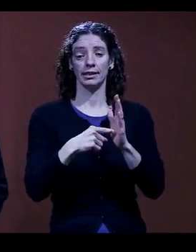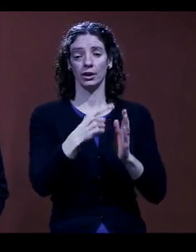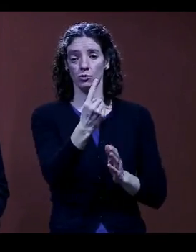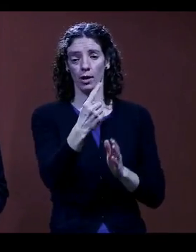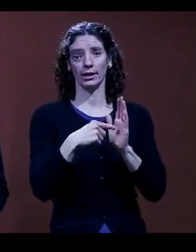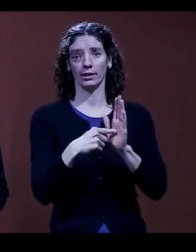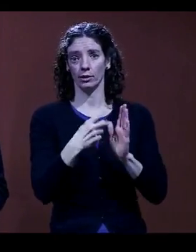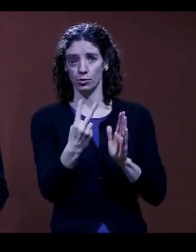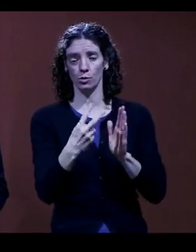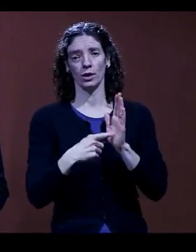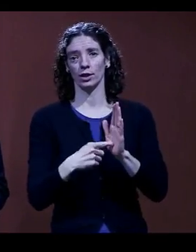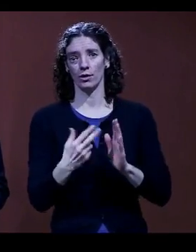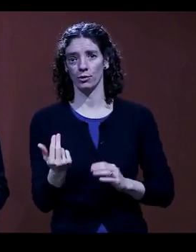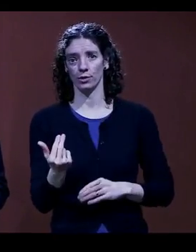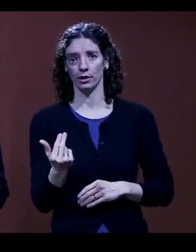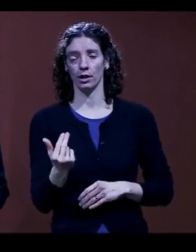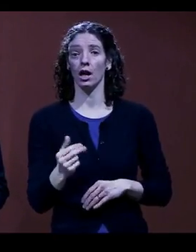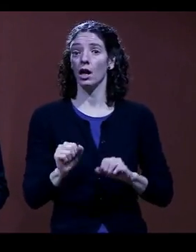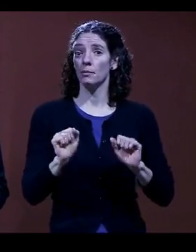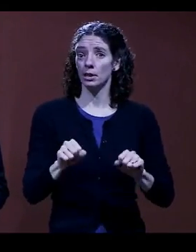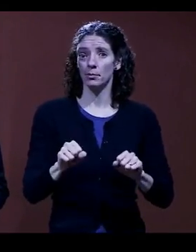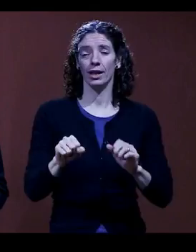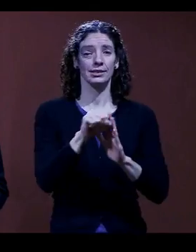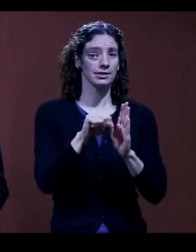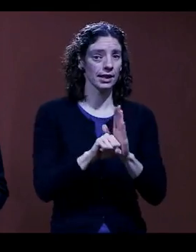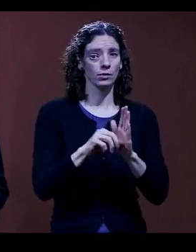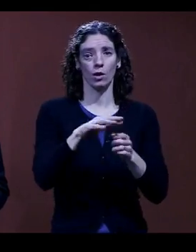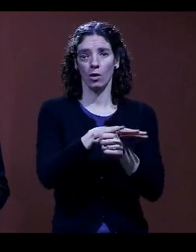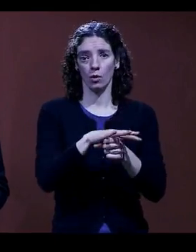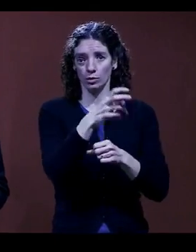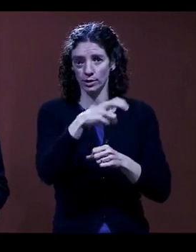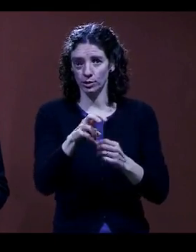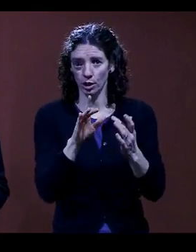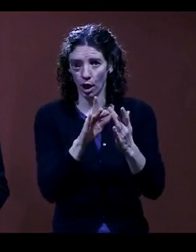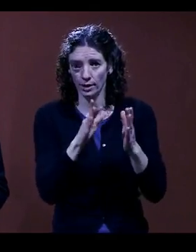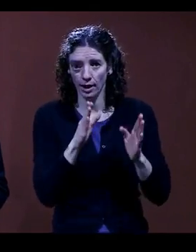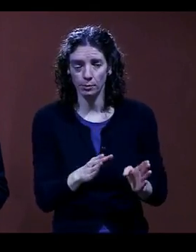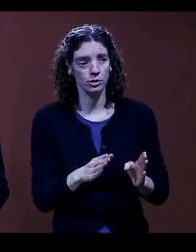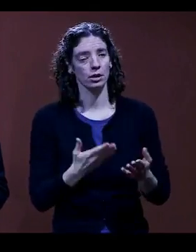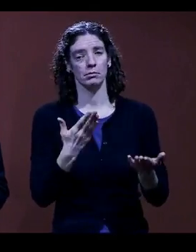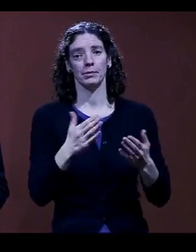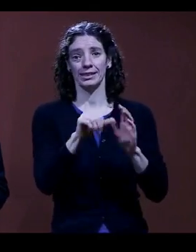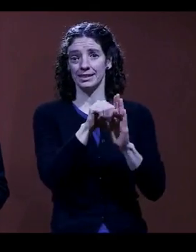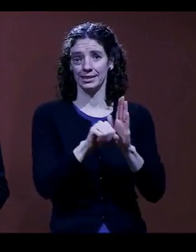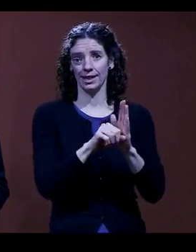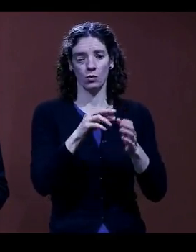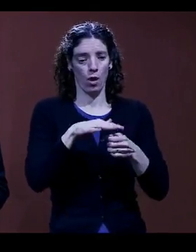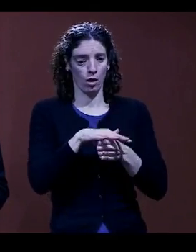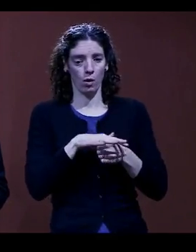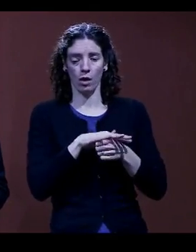It may be a state or local transition contact. It may be a state or local data manager.